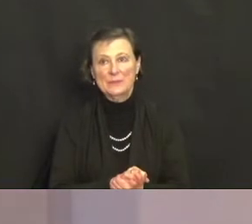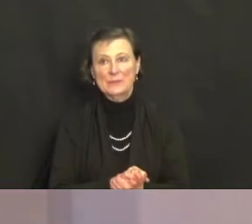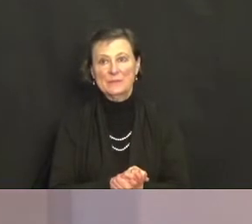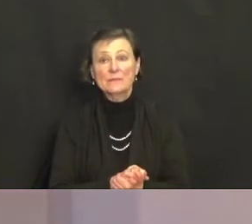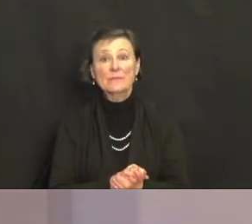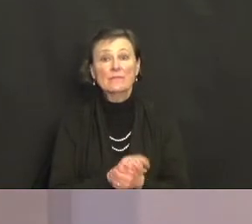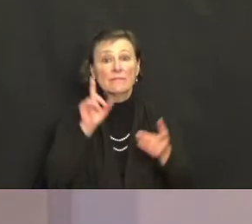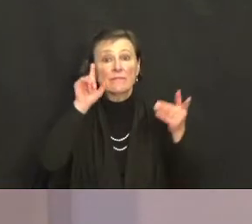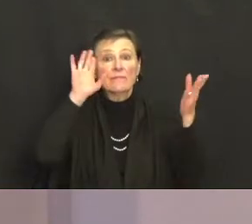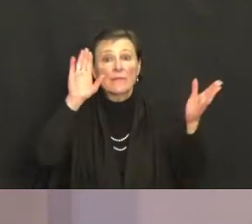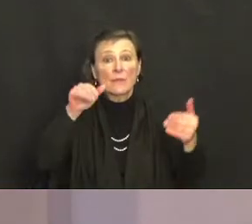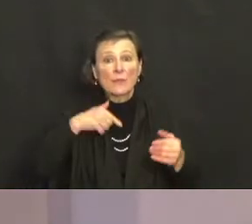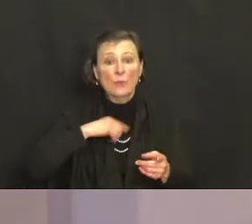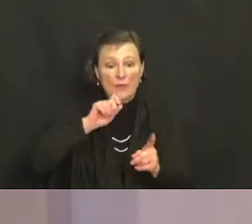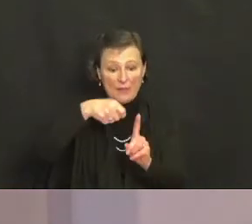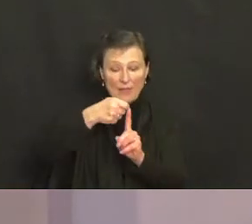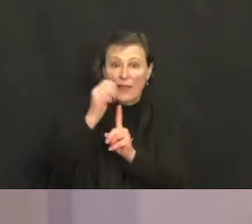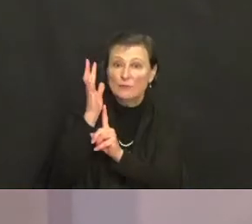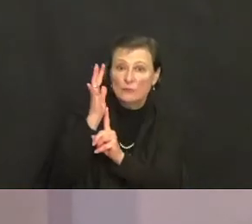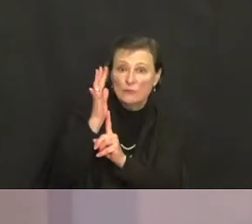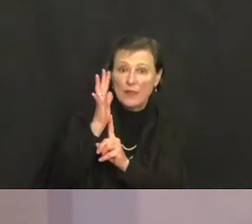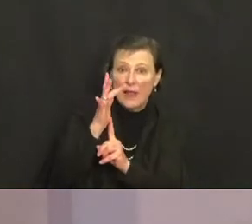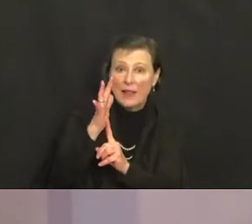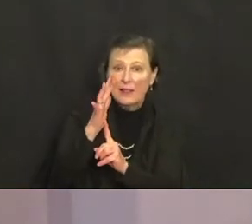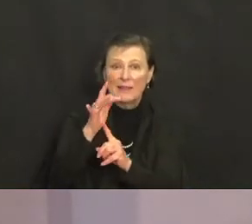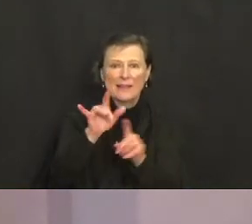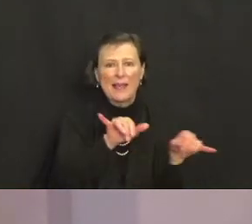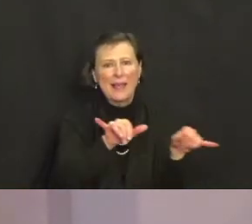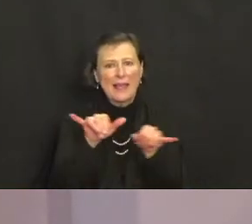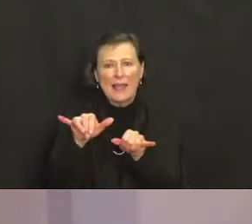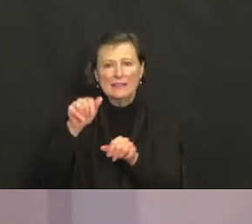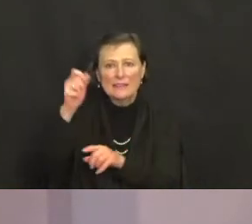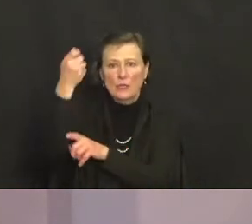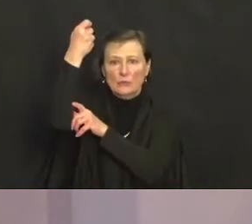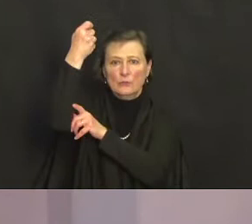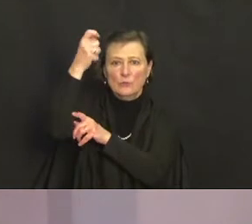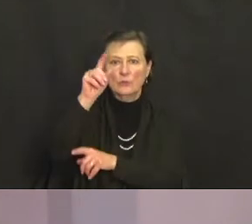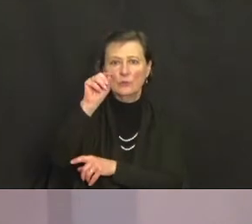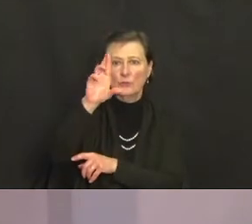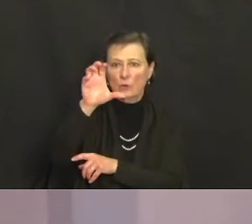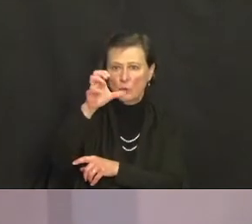May we light these chalices to serve as a torch to light the way.